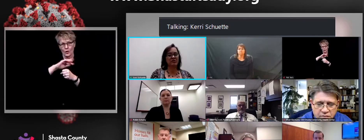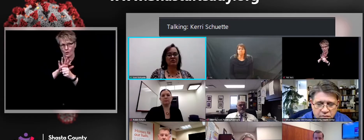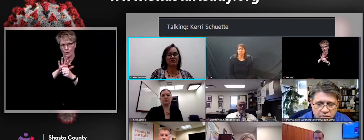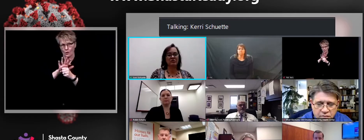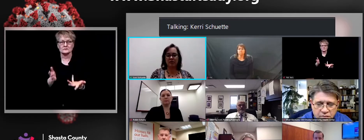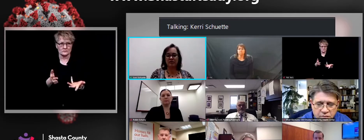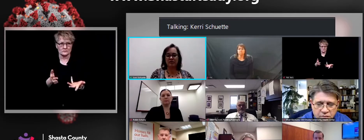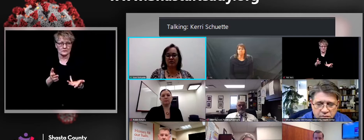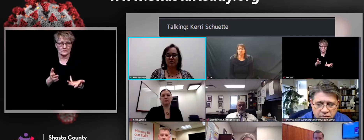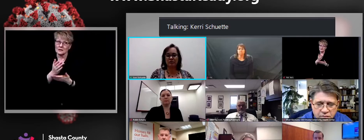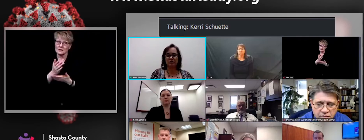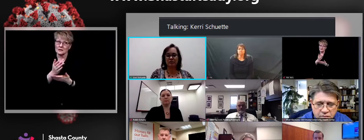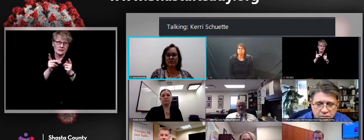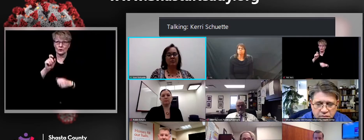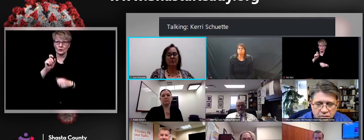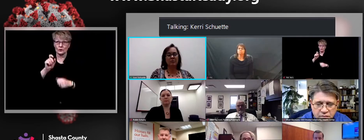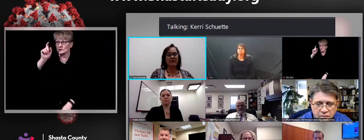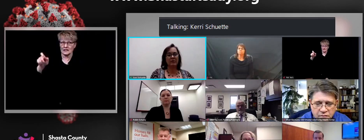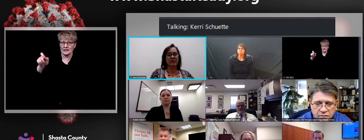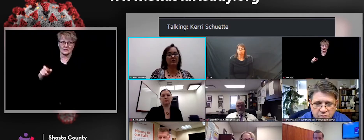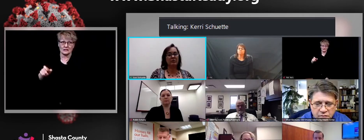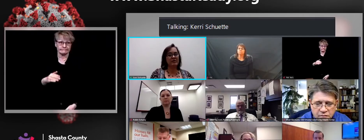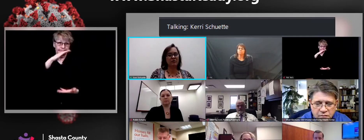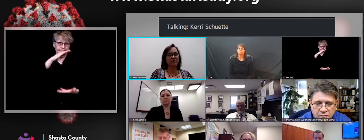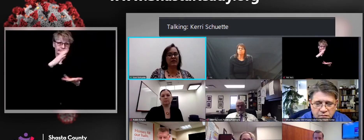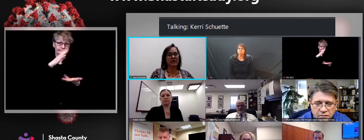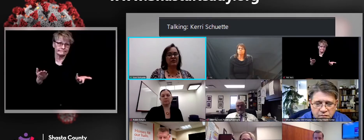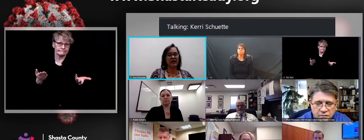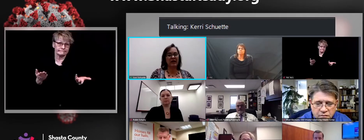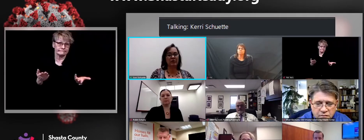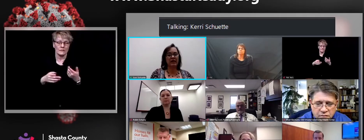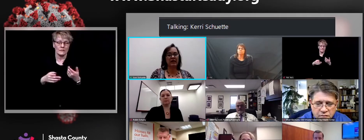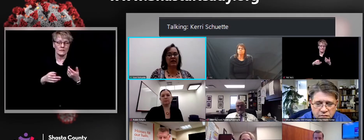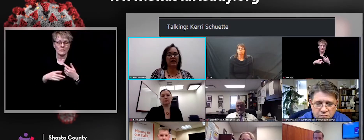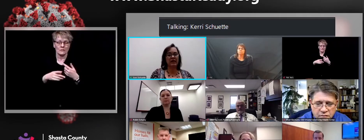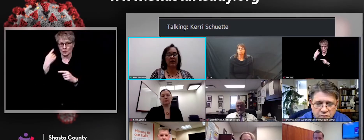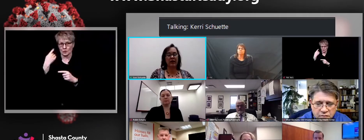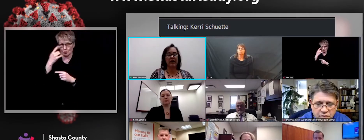does not belong to those groups, but it appears that Safeway, is in fact, bringing up, asking